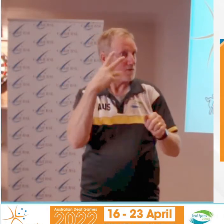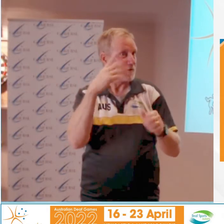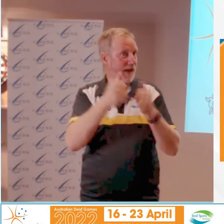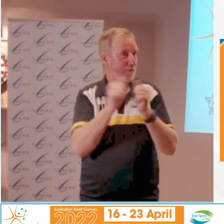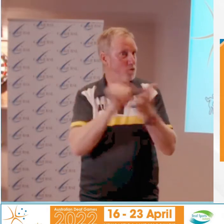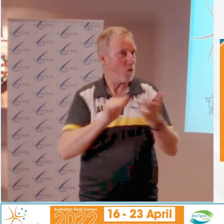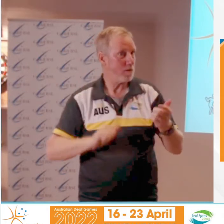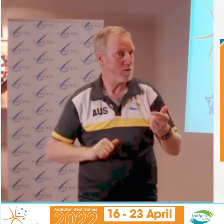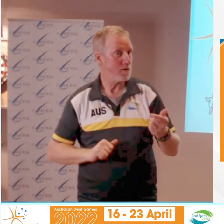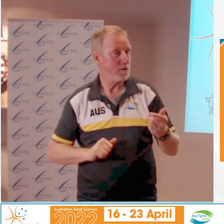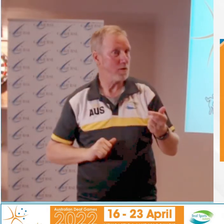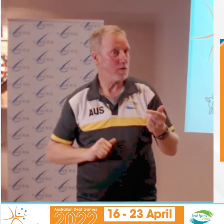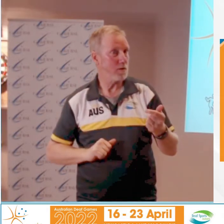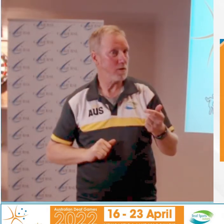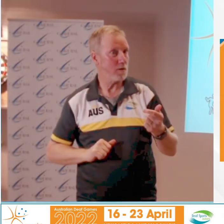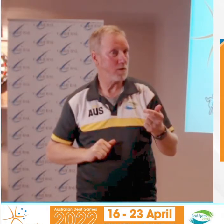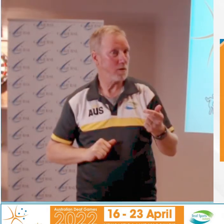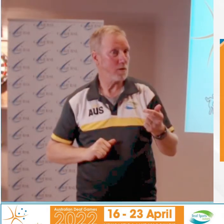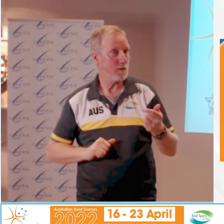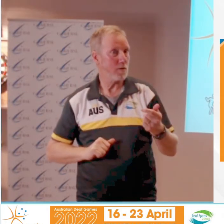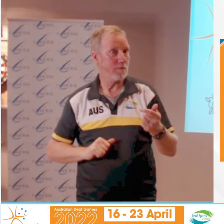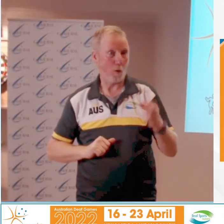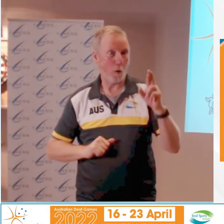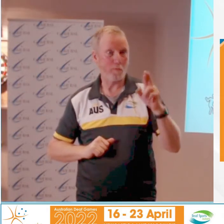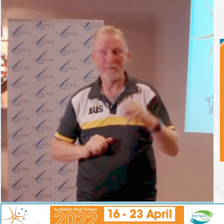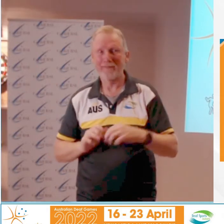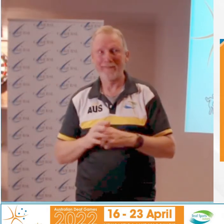it's gonna be three times better than the last game for three of you is that right